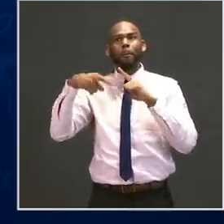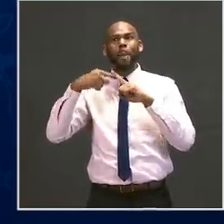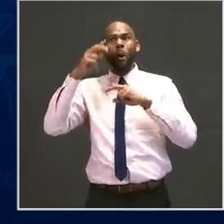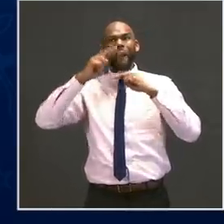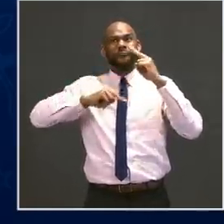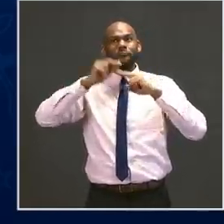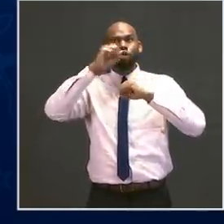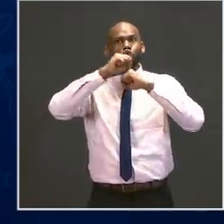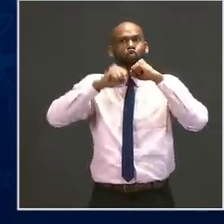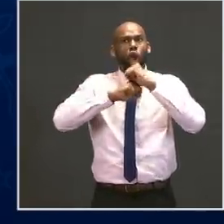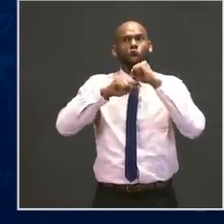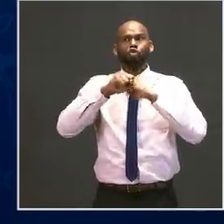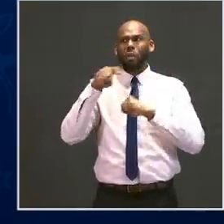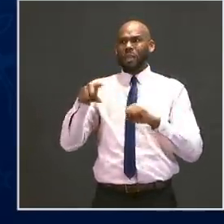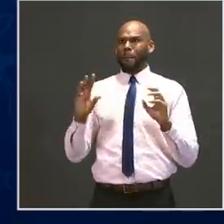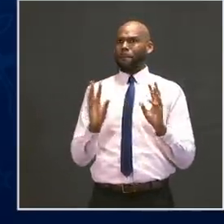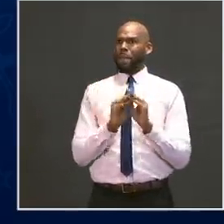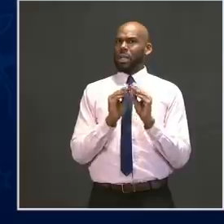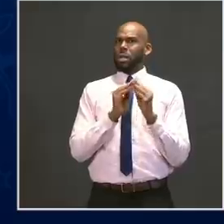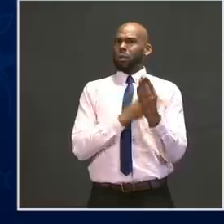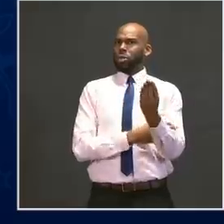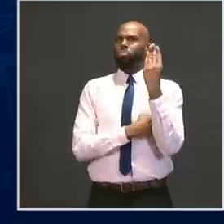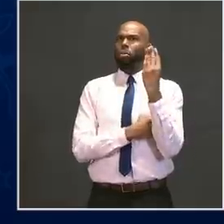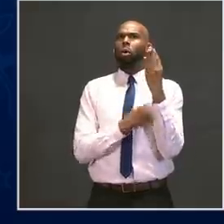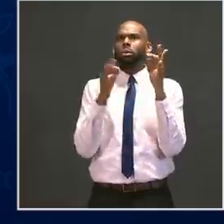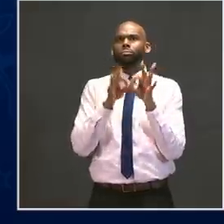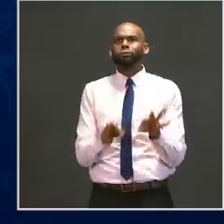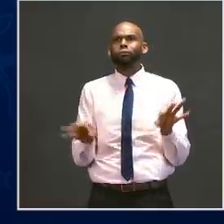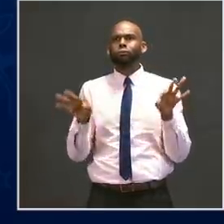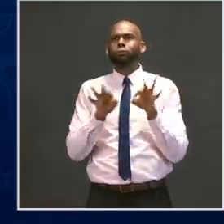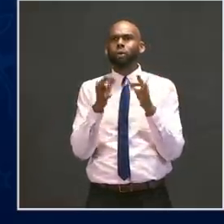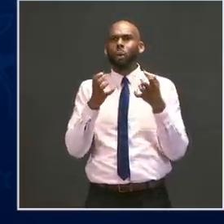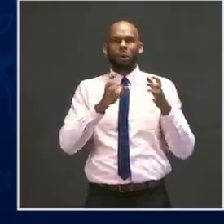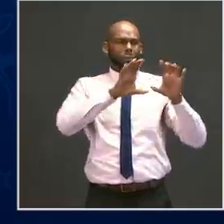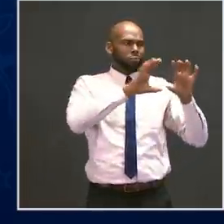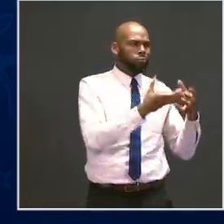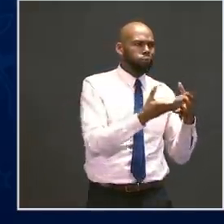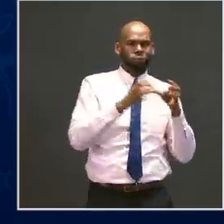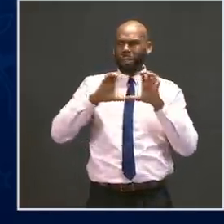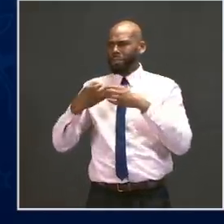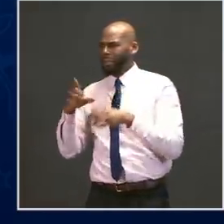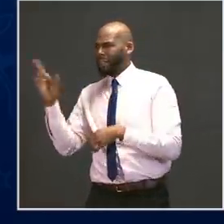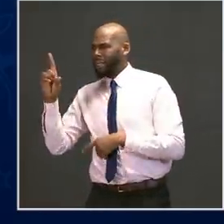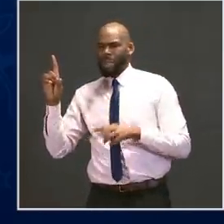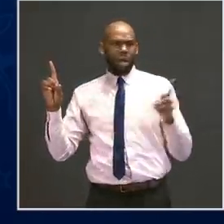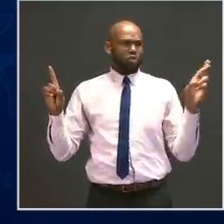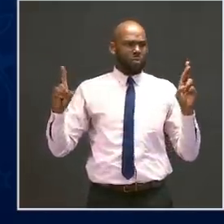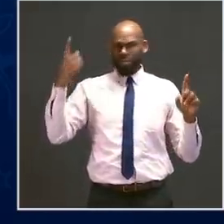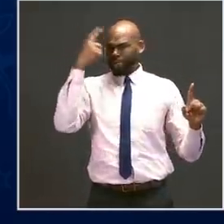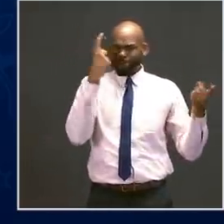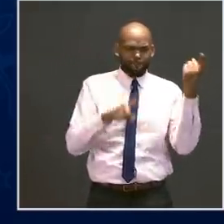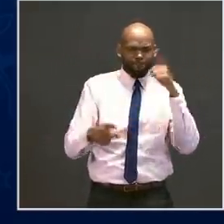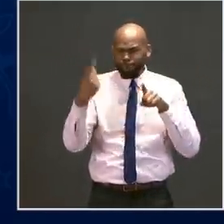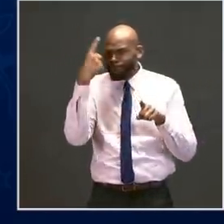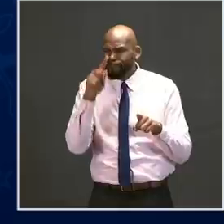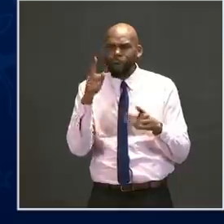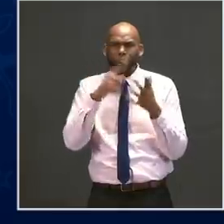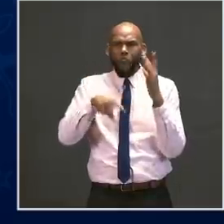of how important it is to him to meet with bipartisan leaders and have a discussion about what's required in states and communities.